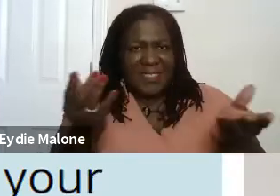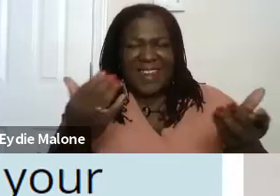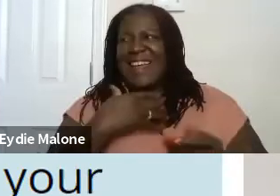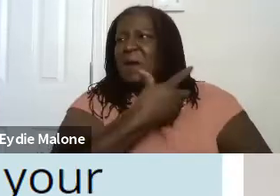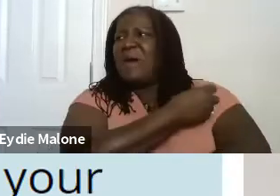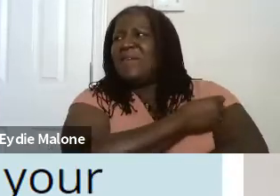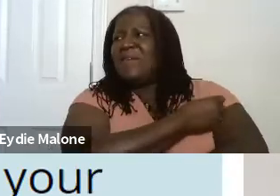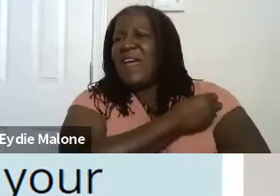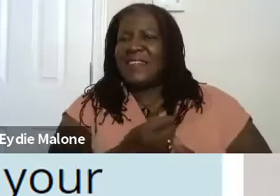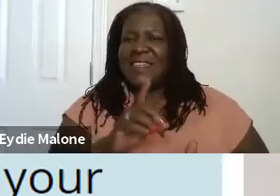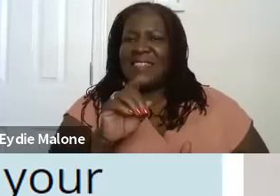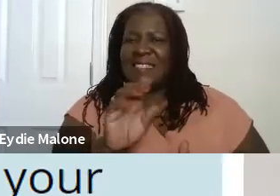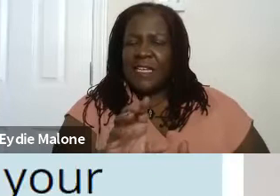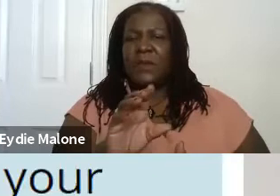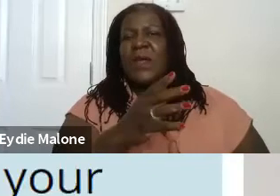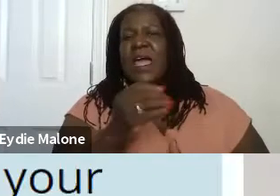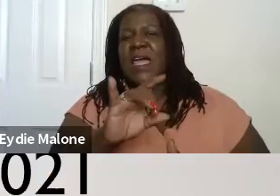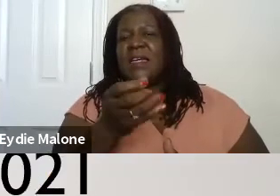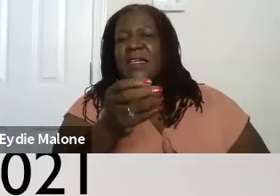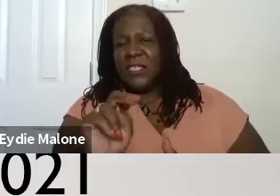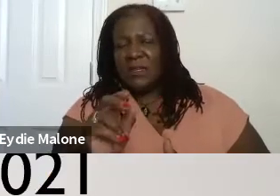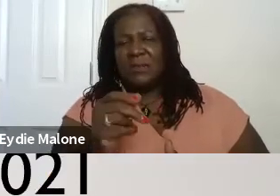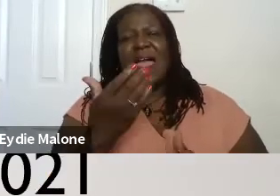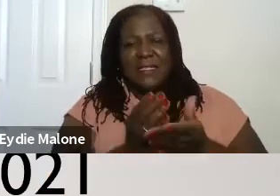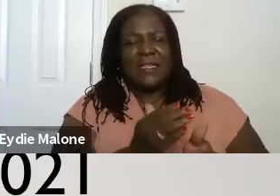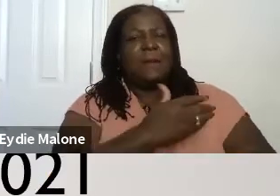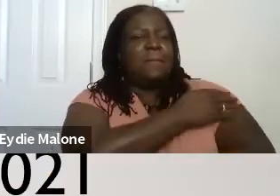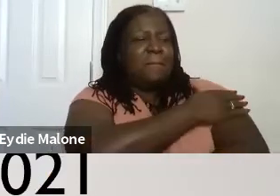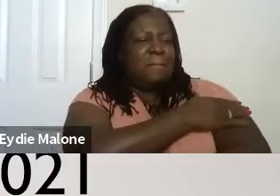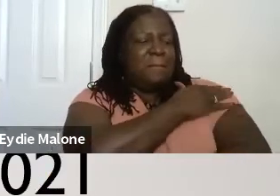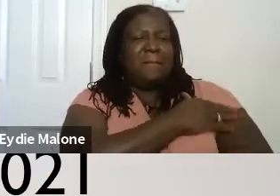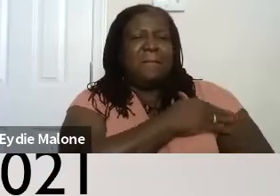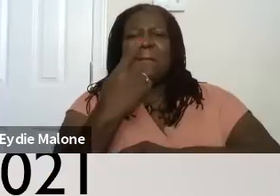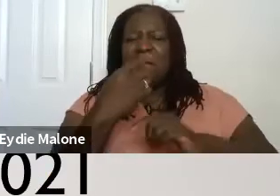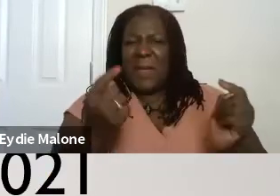in December and January. I did have some pain in my arm for about two days. I did enroll